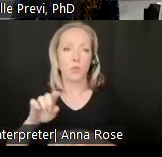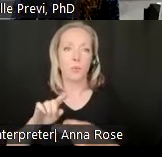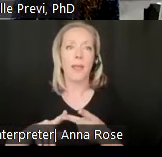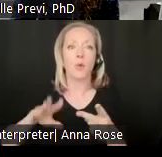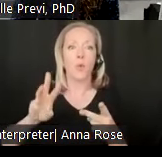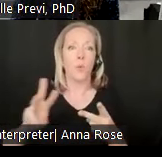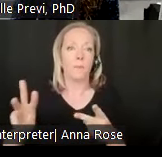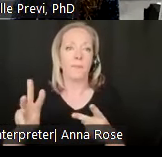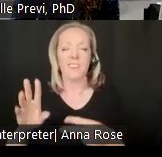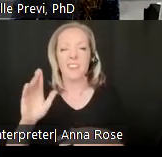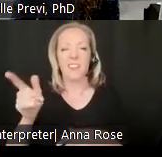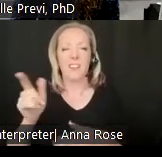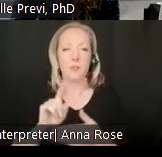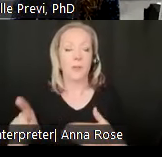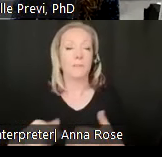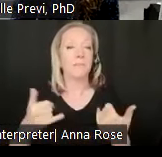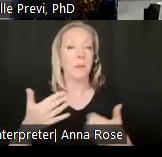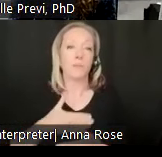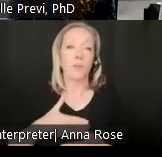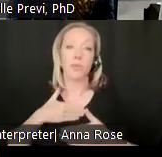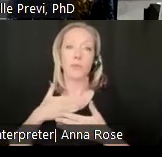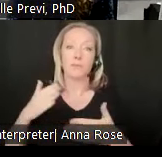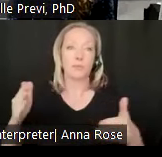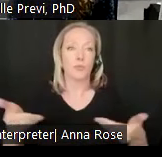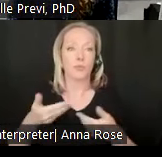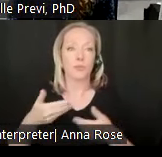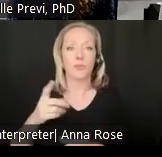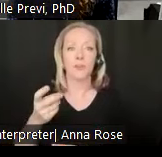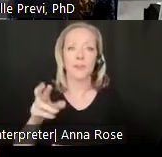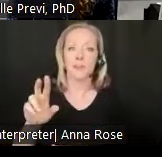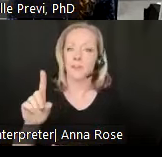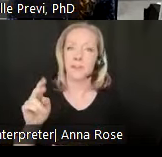Right now it's my pleasure to introduce Dr. Danielle Previ for today's lecture entitled